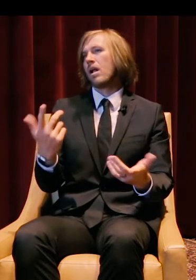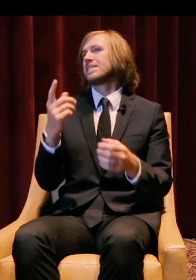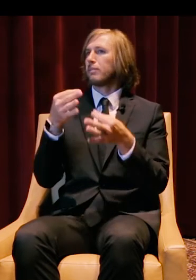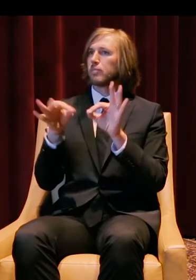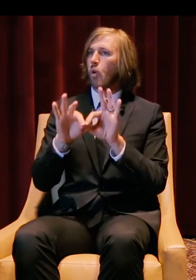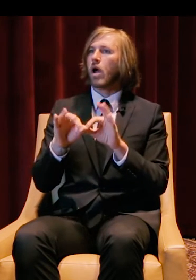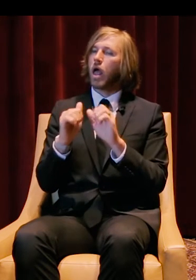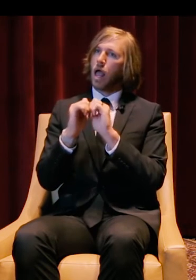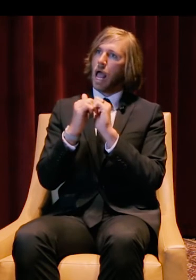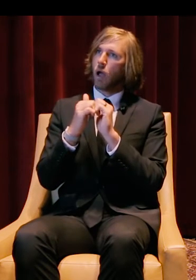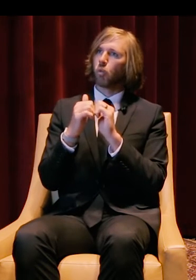and how you feed that,